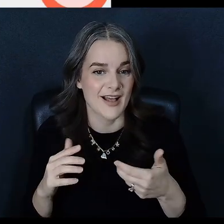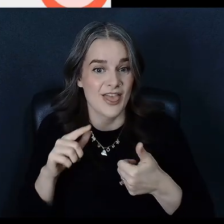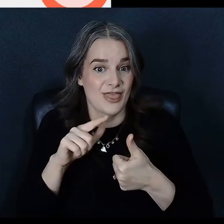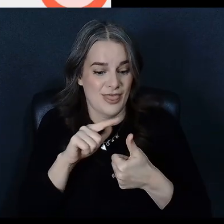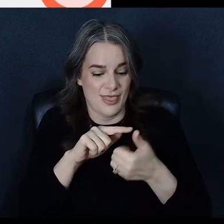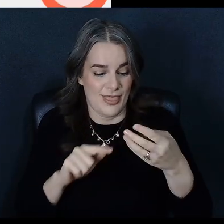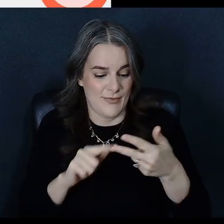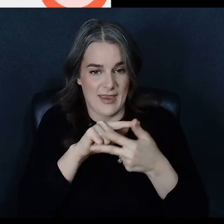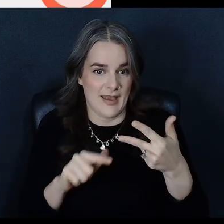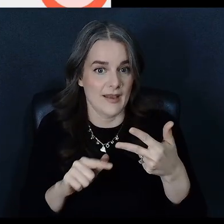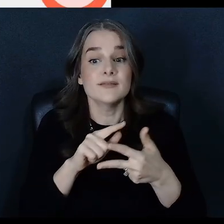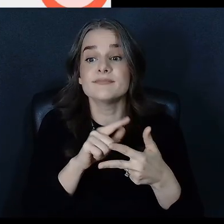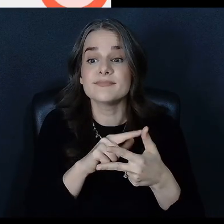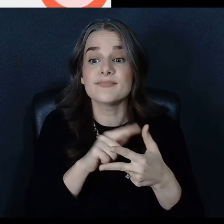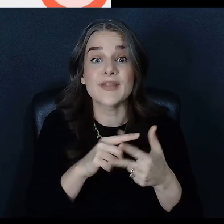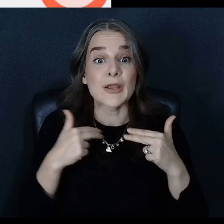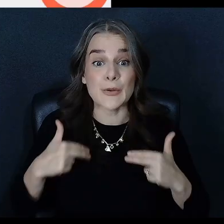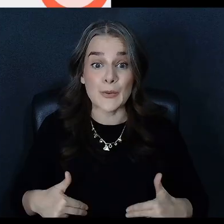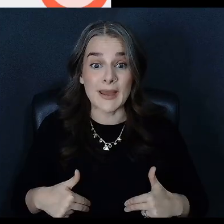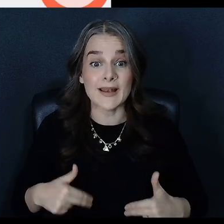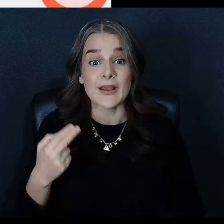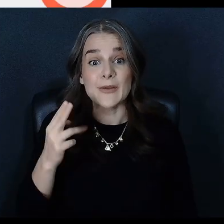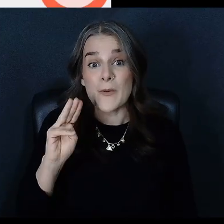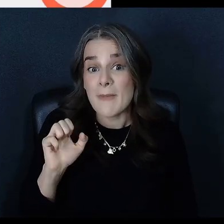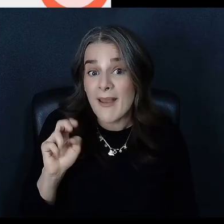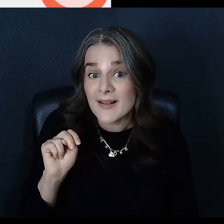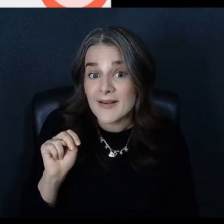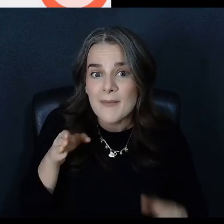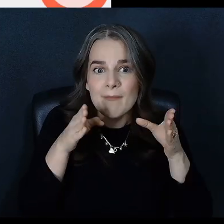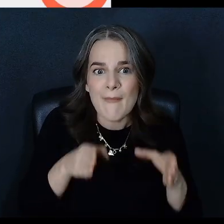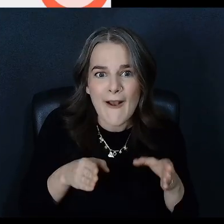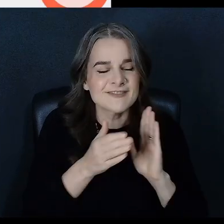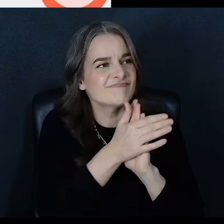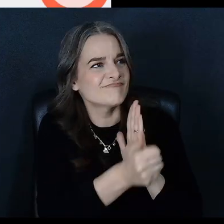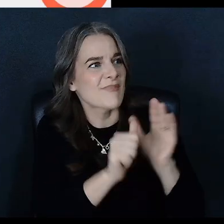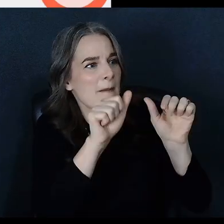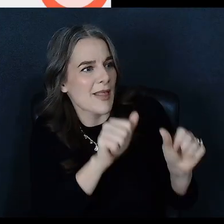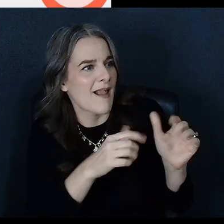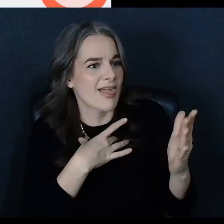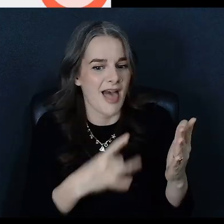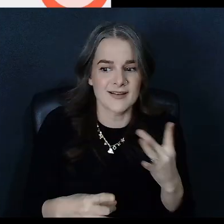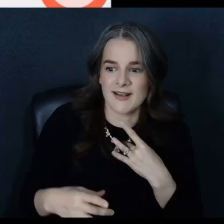What are their skills and abilities, likes and dislikes? What are things they've tried in the past that have worked?